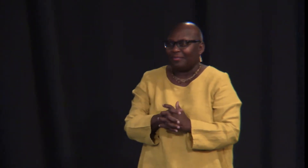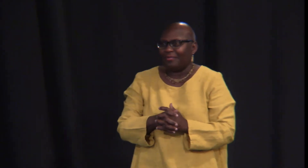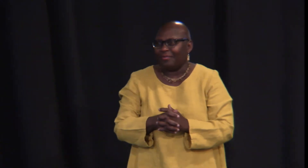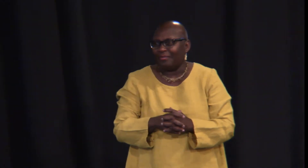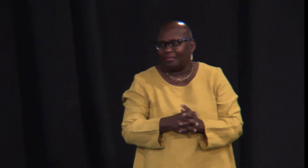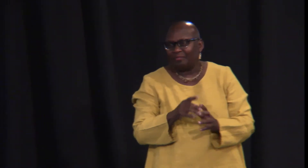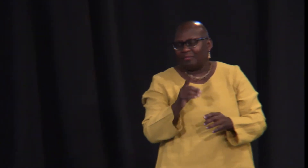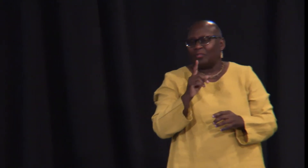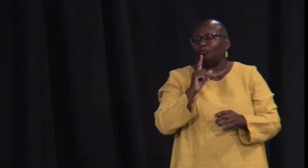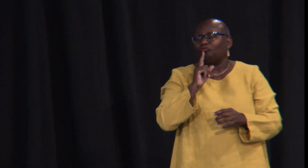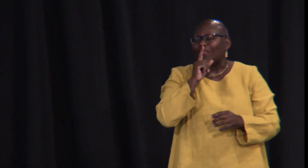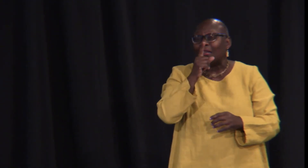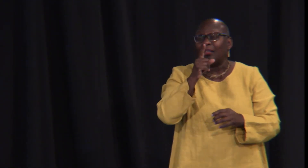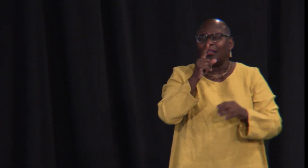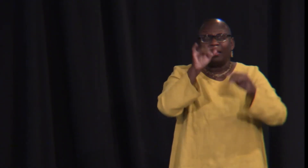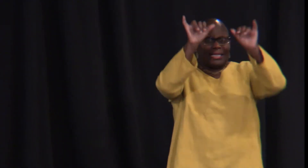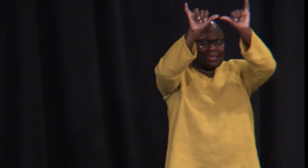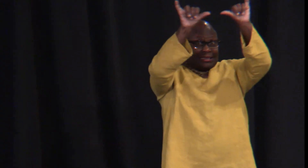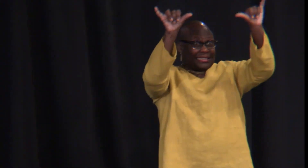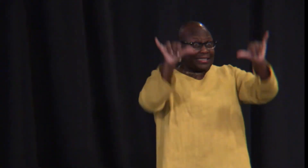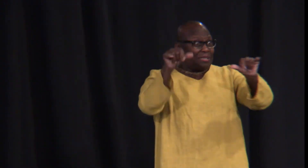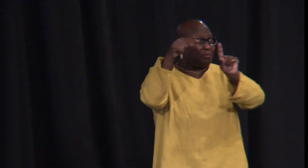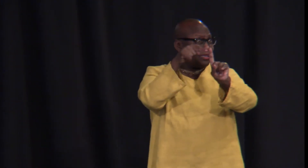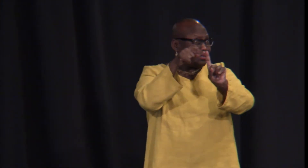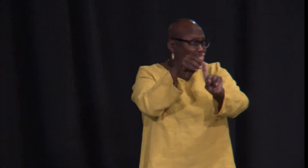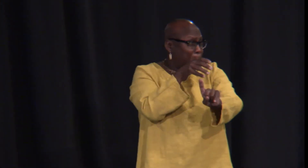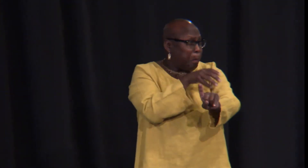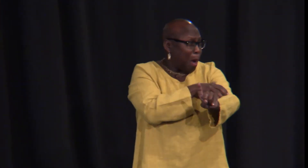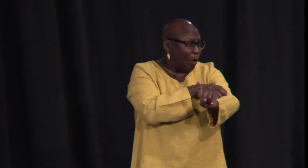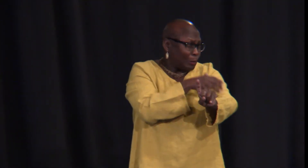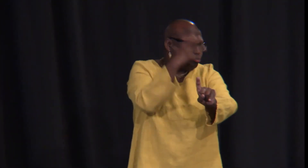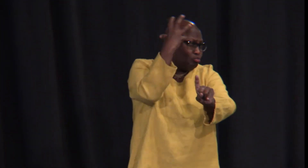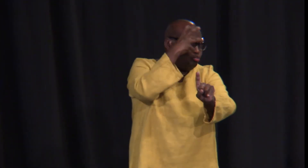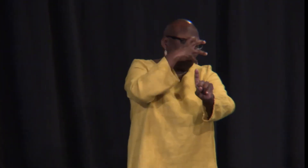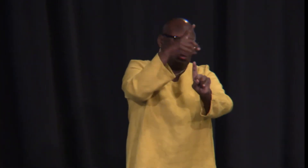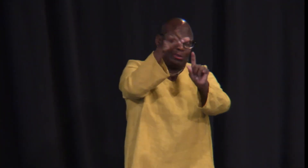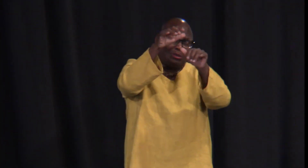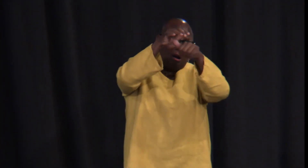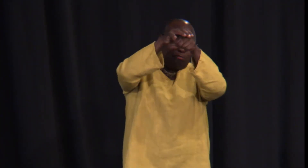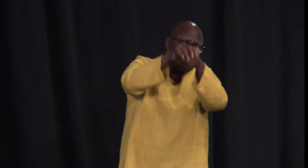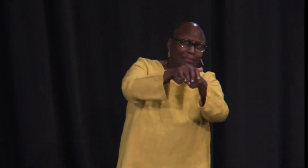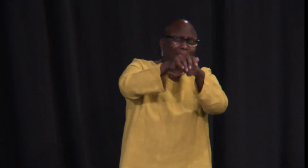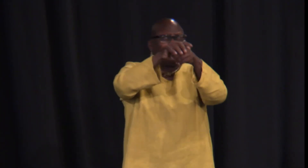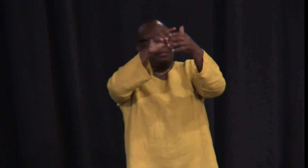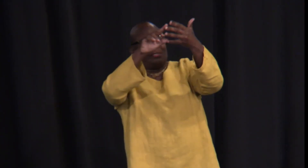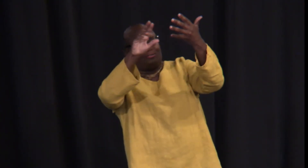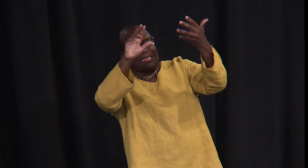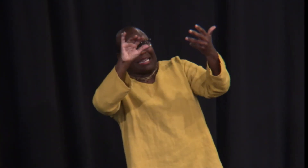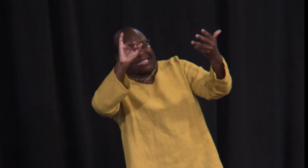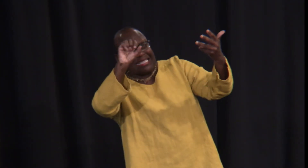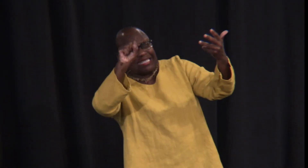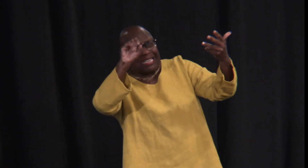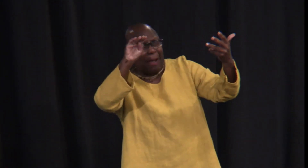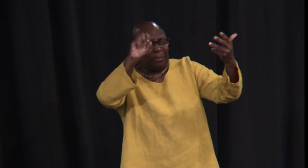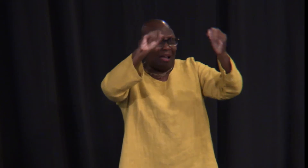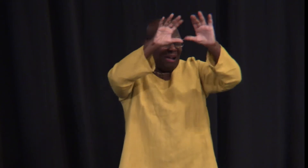But where does it stop? Do you blame the fetus?